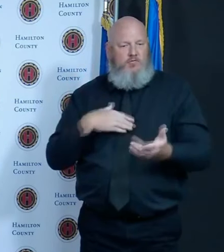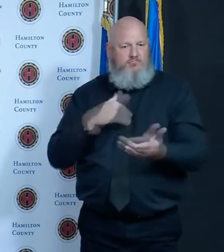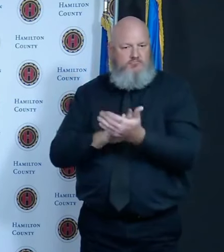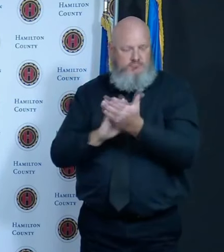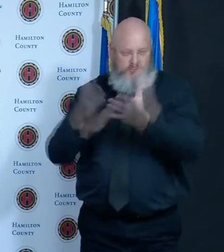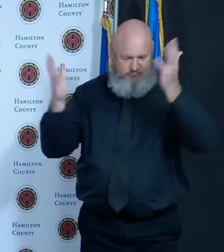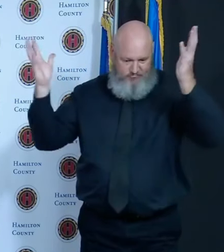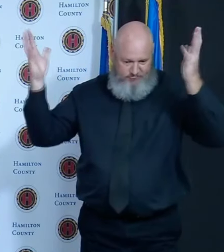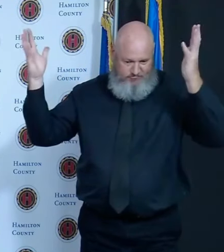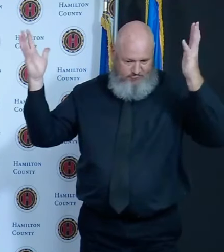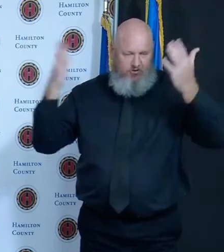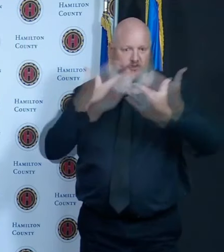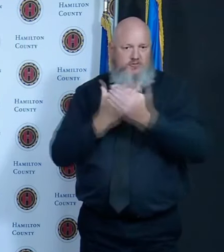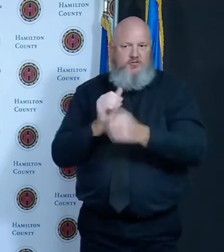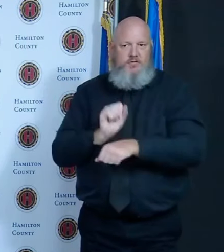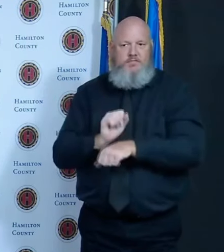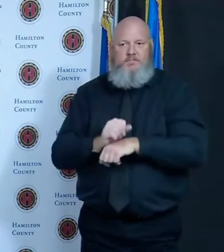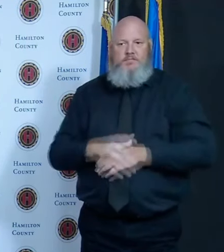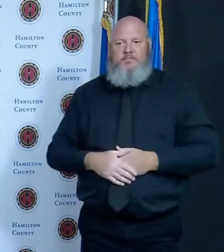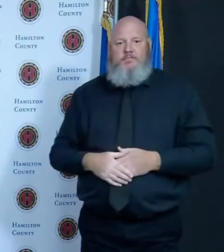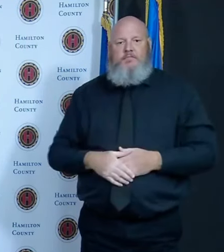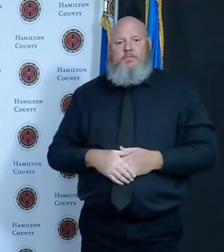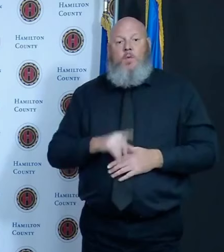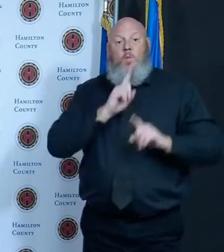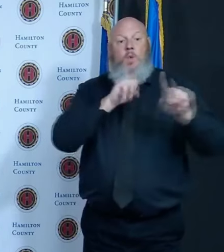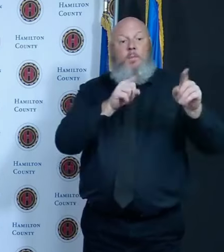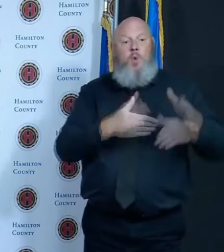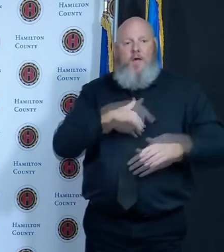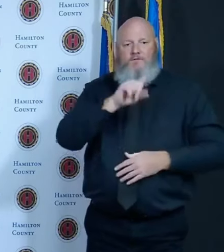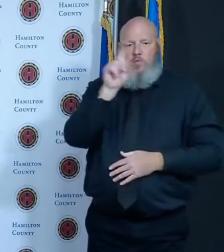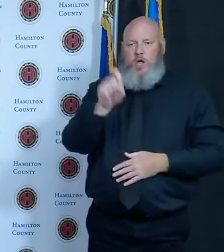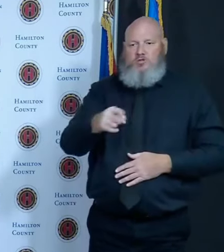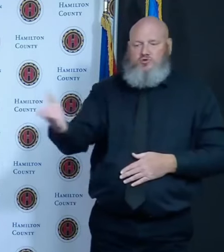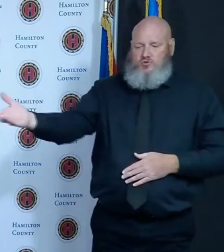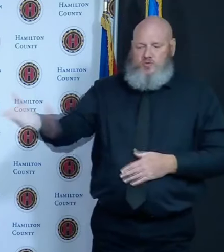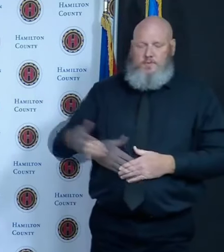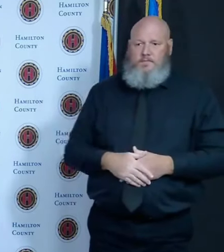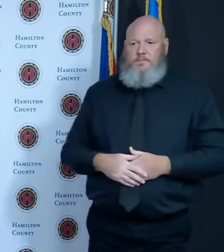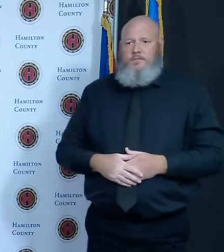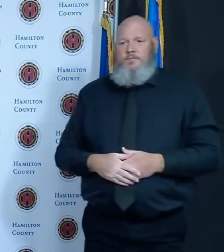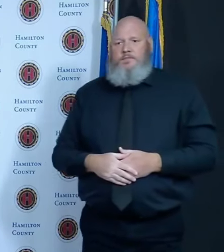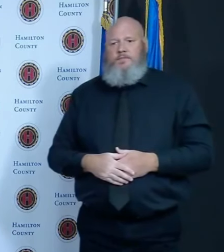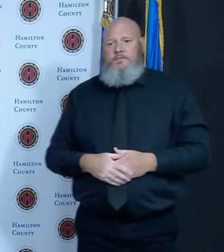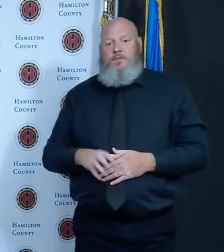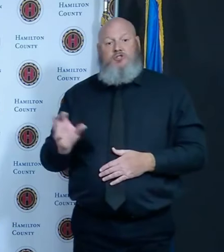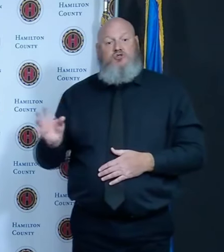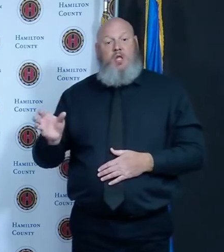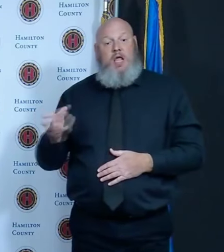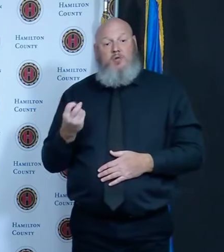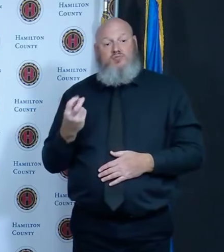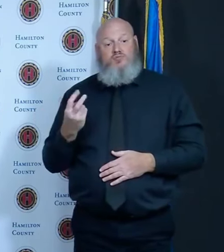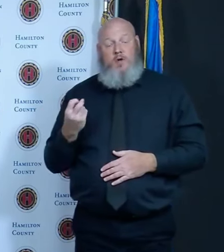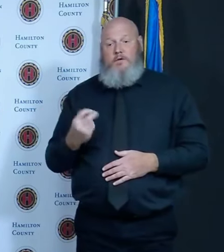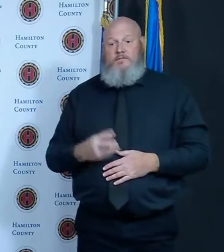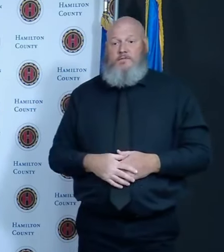question Meghan Mongillo for you Commissioner thank you hi Denise Meghan Mongillo here I was on the Ohio Department of Health